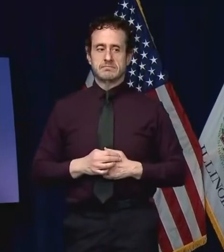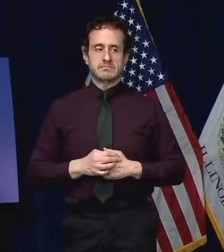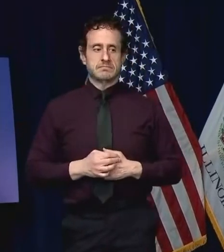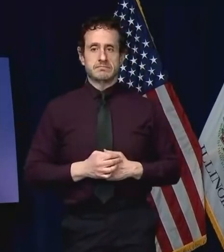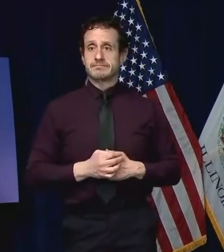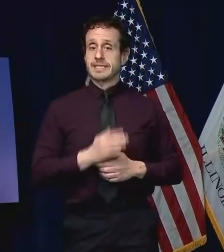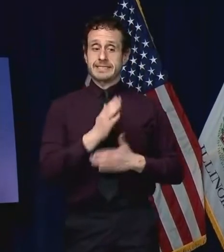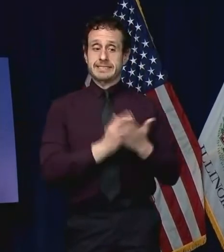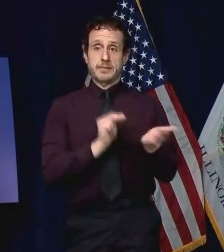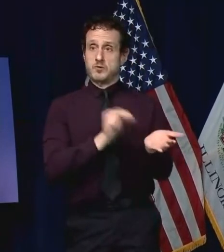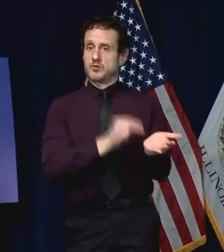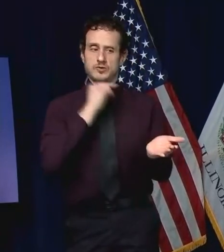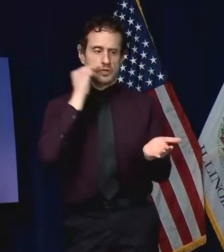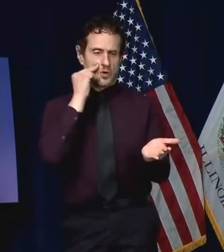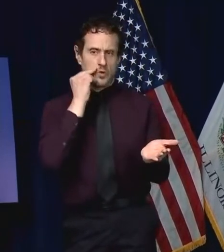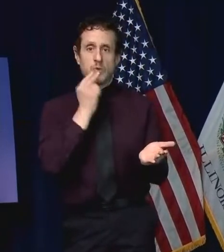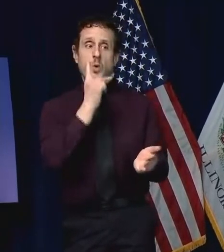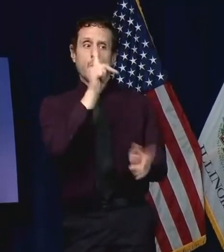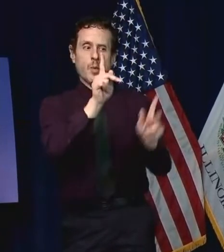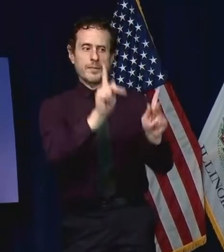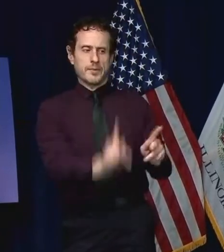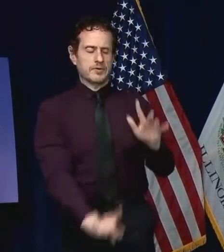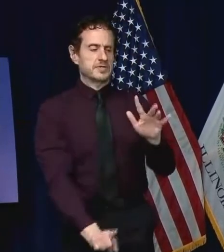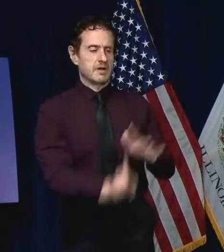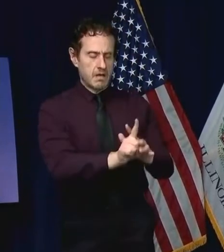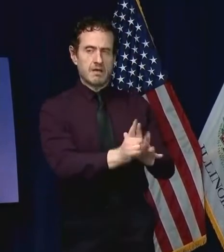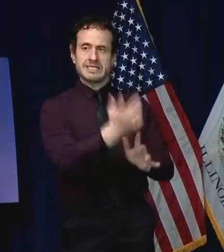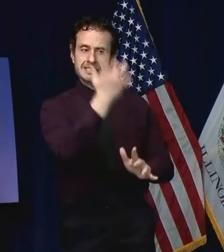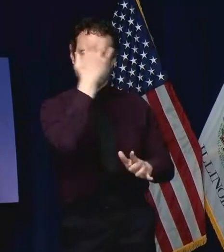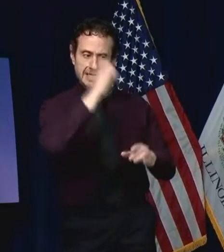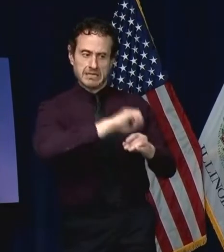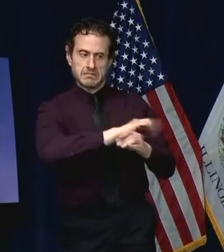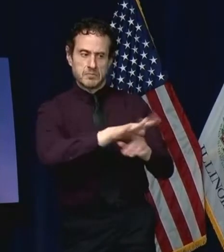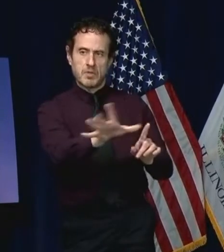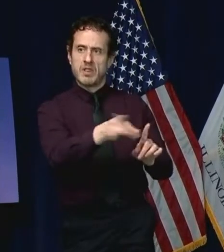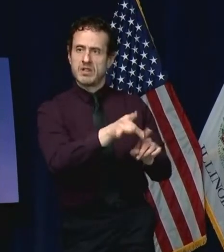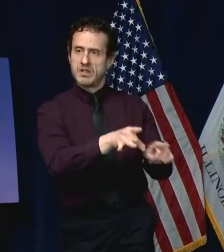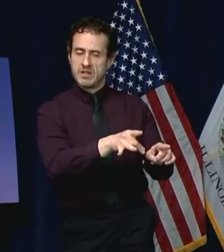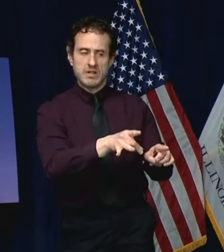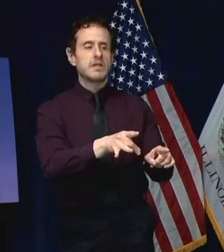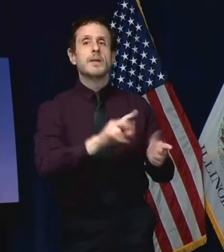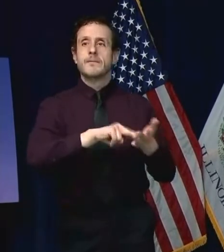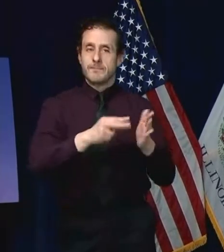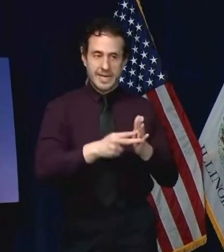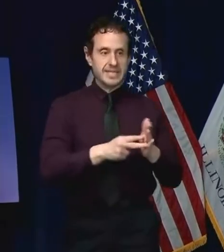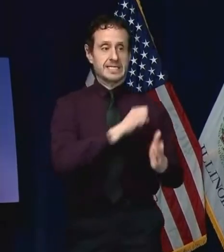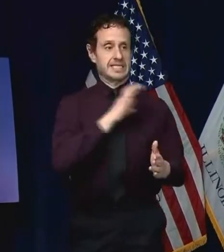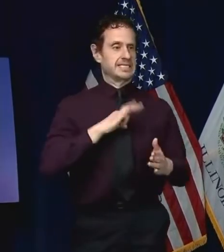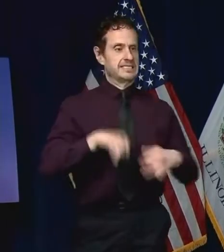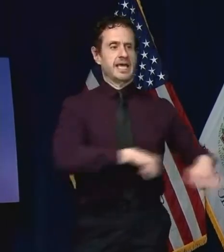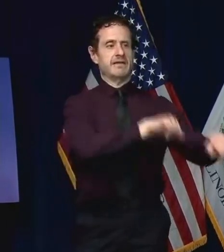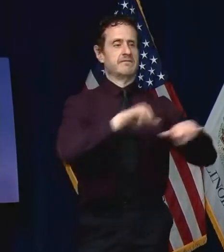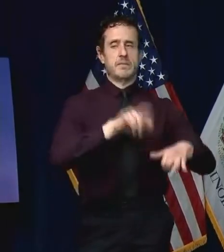Sylla T's is PPE facility sylla T's is PPE activates our guidance that all staff and the facility should wear